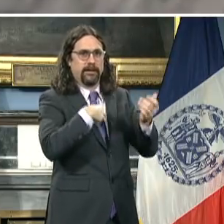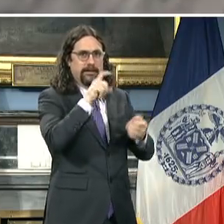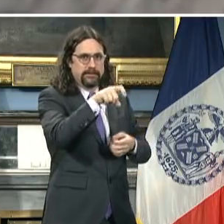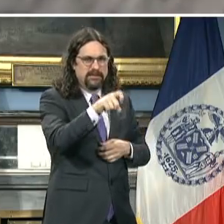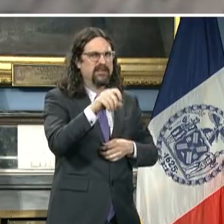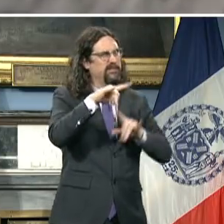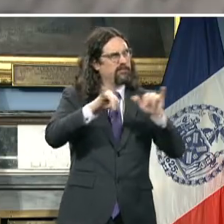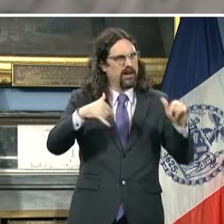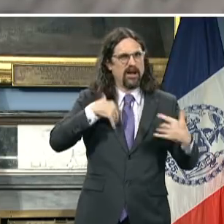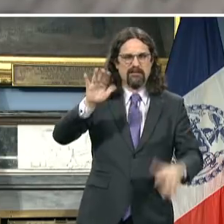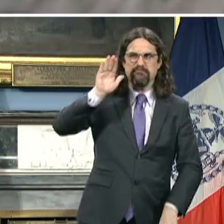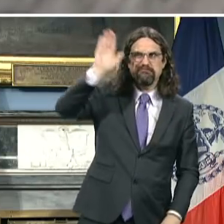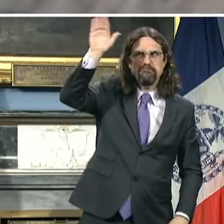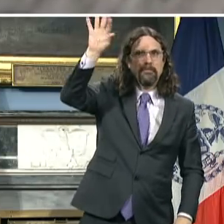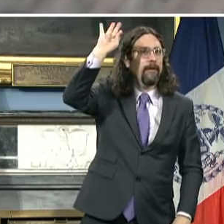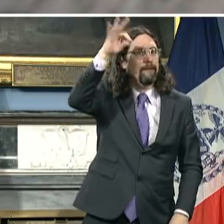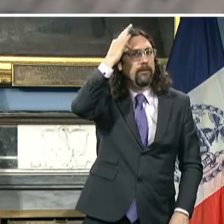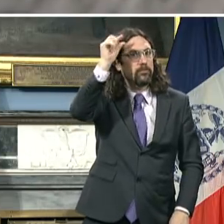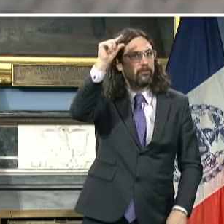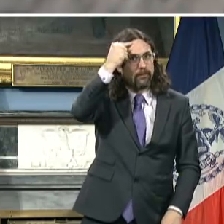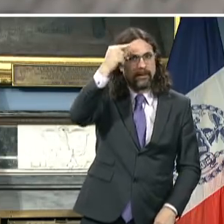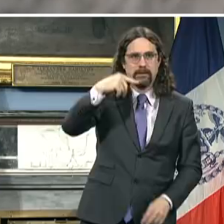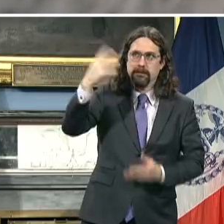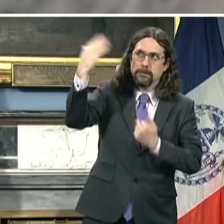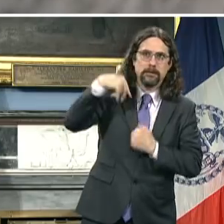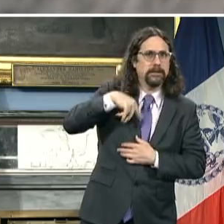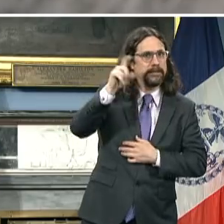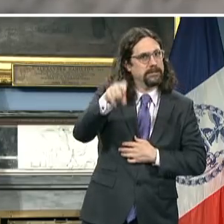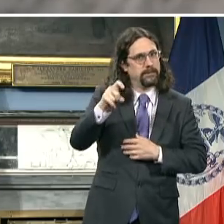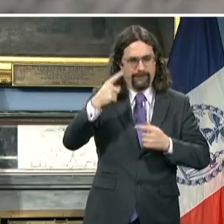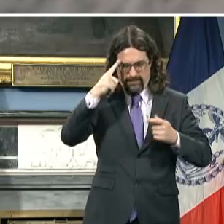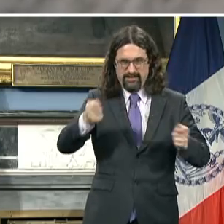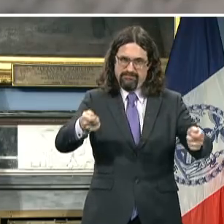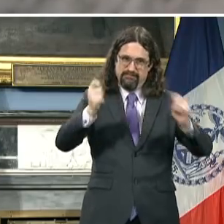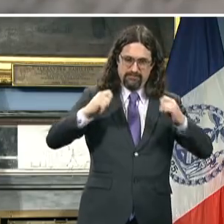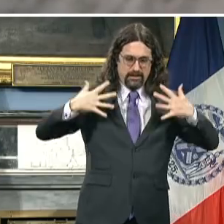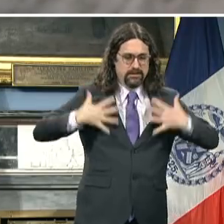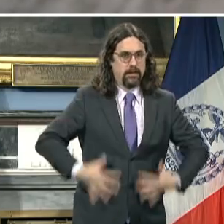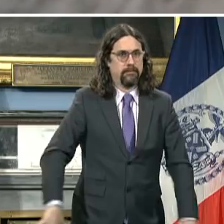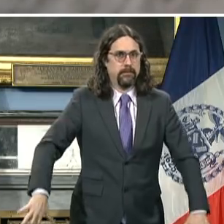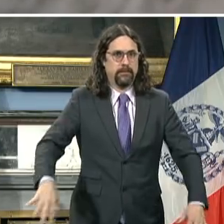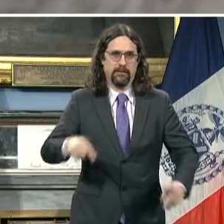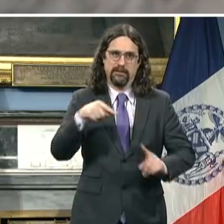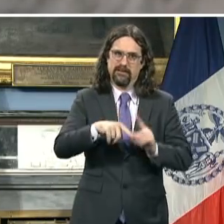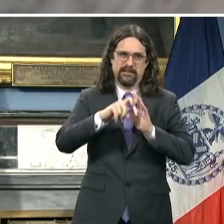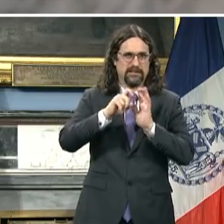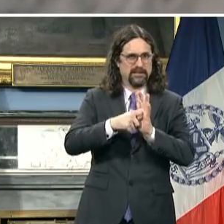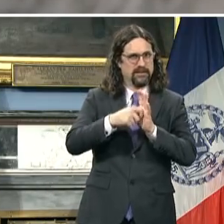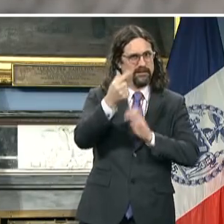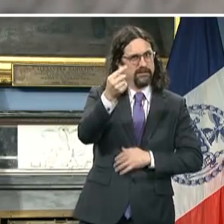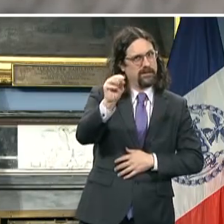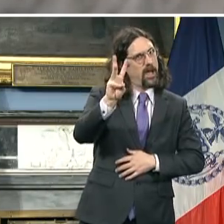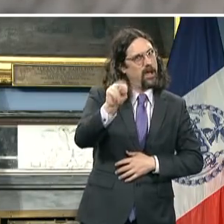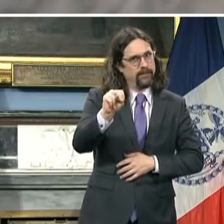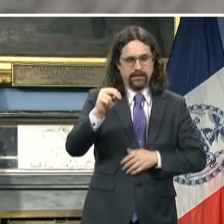IF WE CAN GET ADDITIONAL SUPPLY IN TIME. SO THIS IS AN AREA OF REAL NCOCE ARNS WE START THIS WEEK.